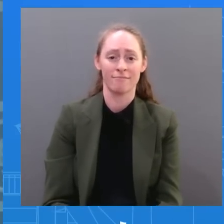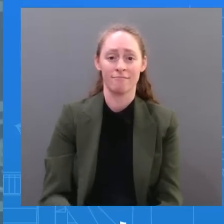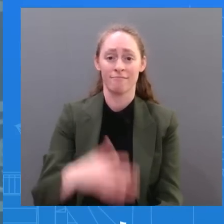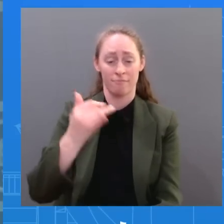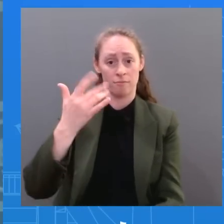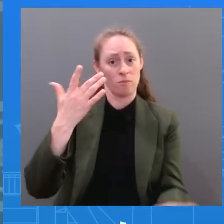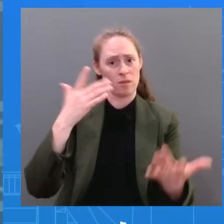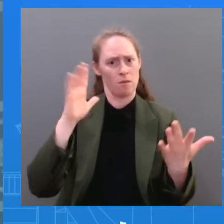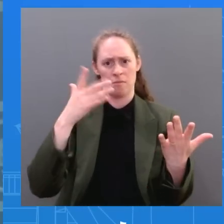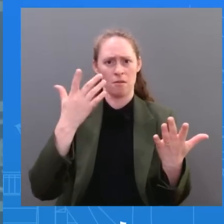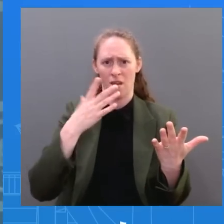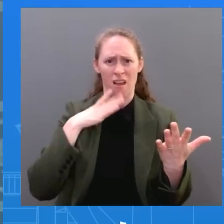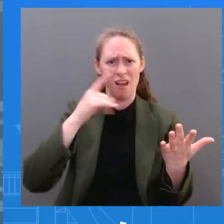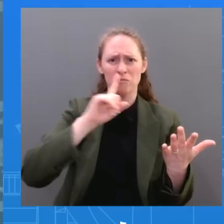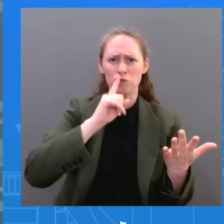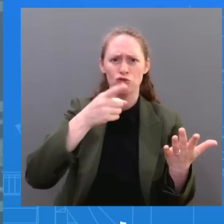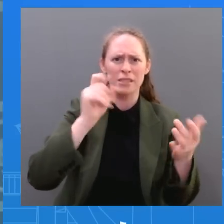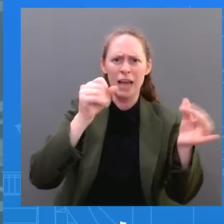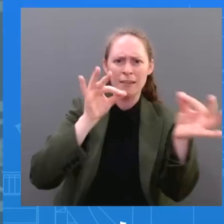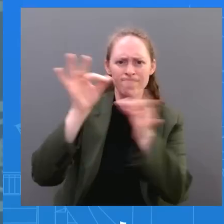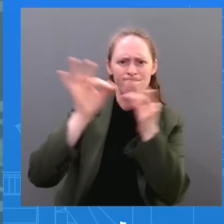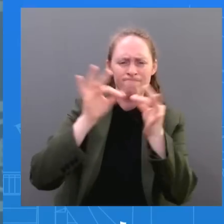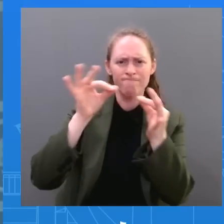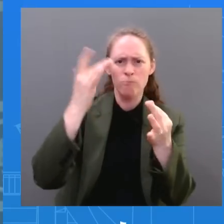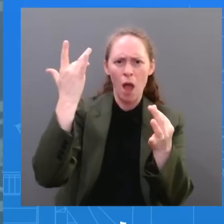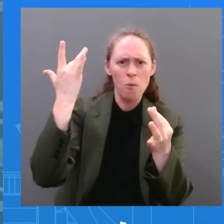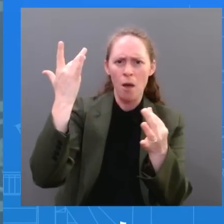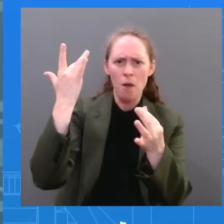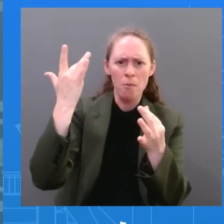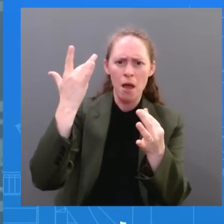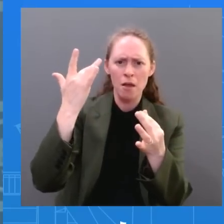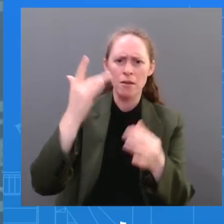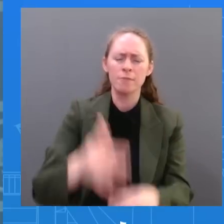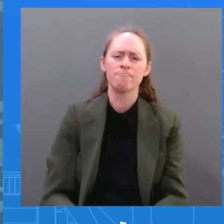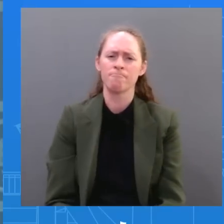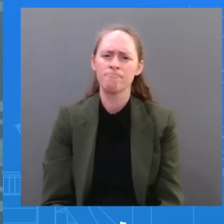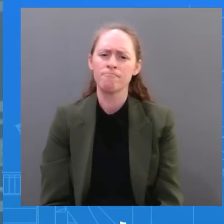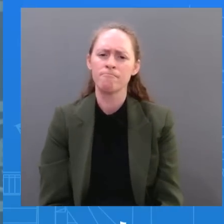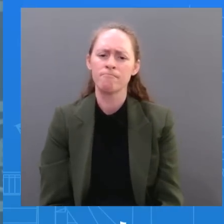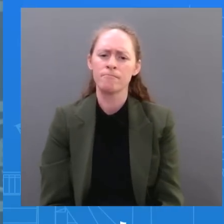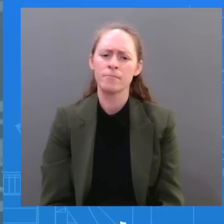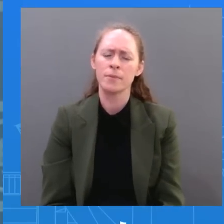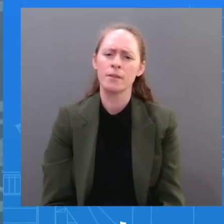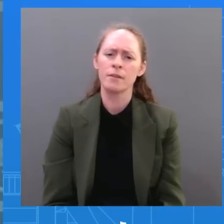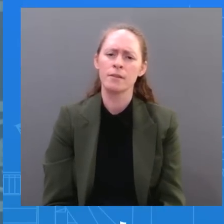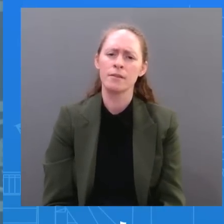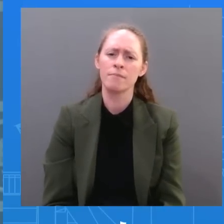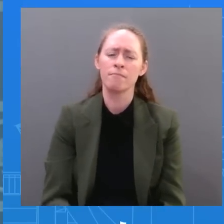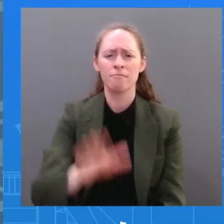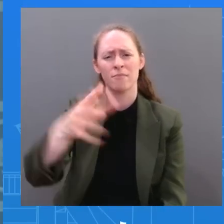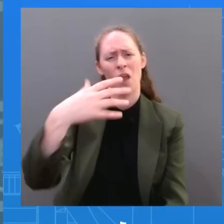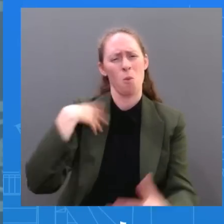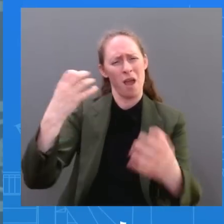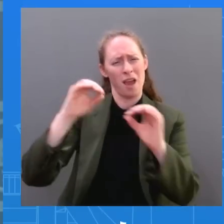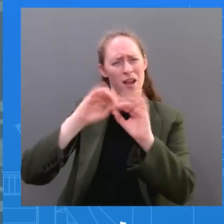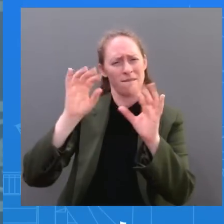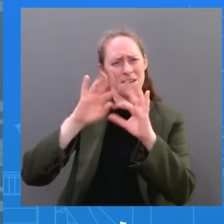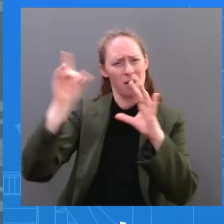Look, you know, this is a President that has been working tirelessly, day in and day out,